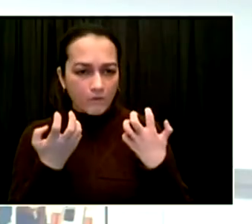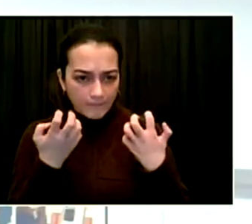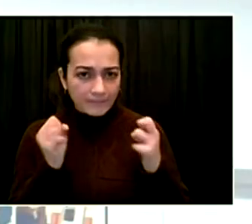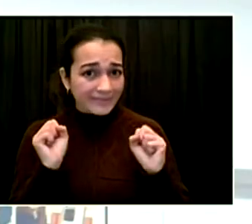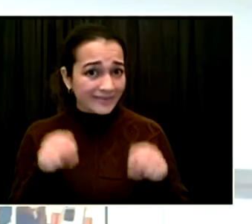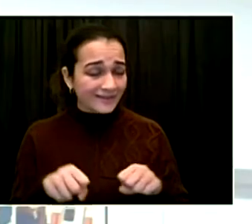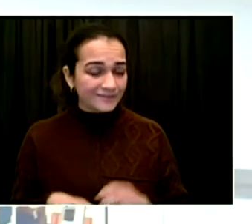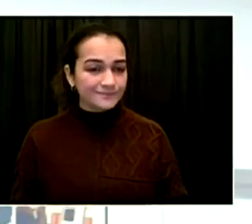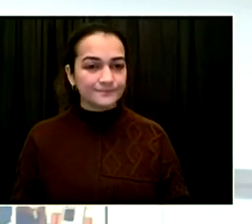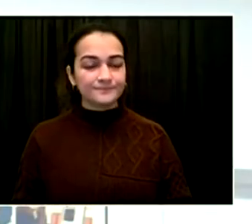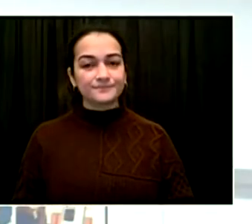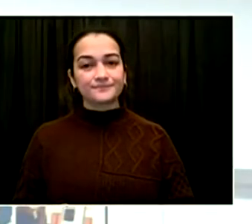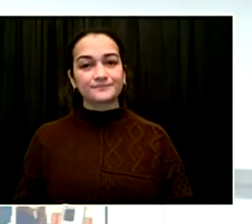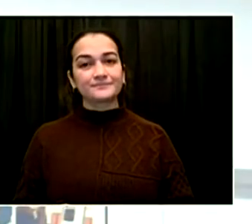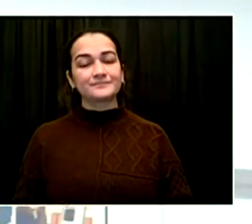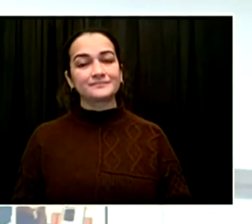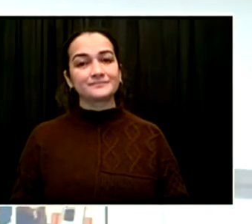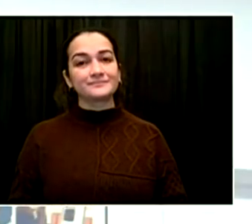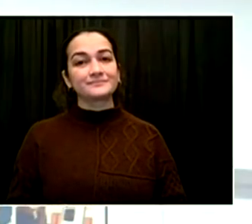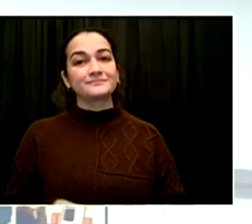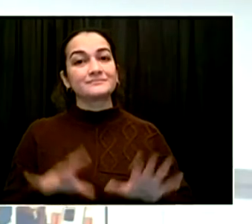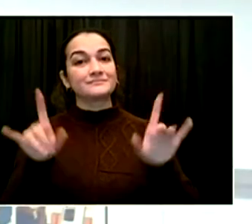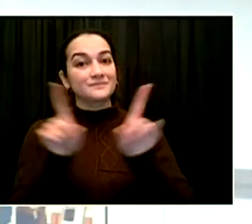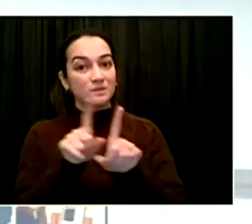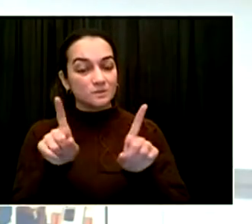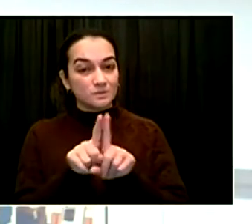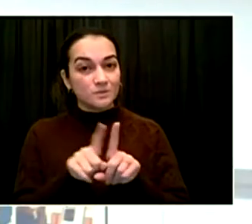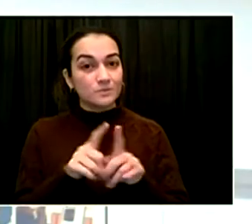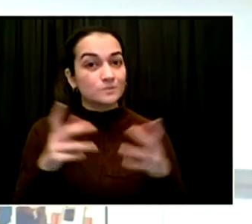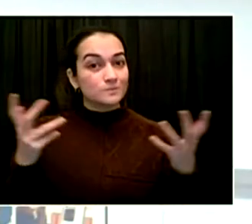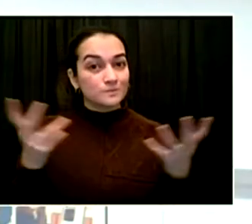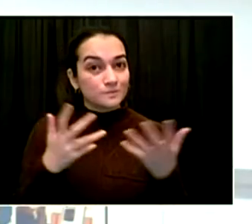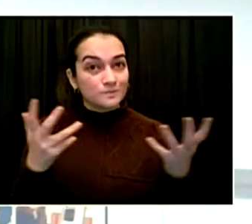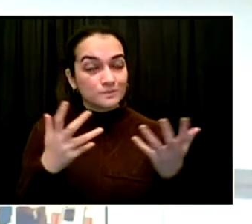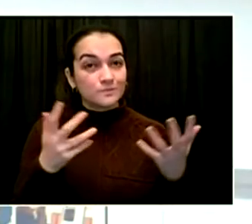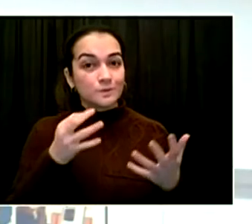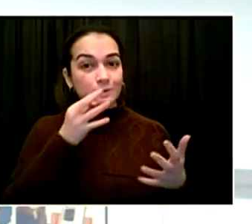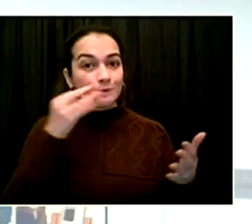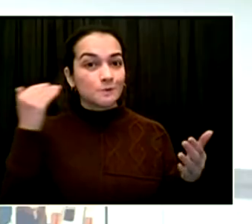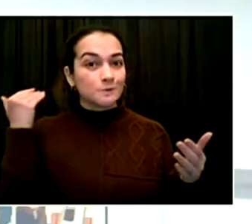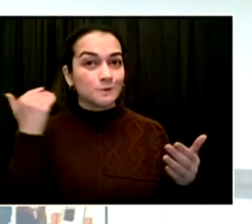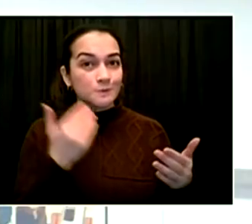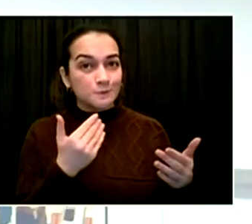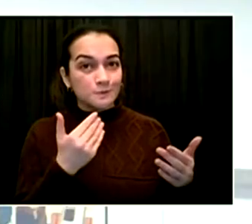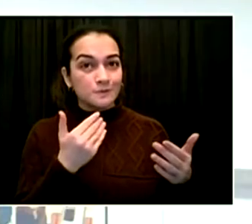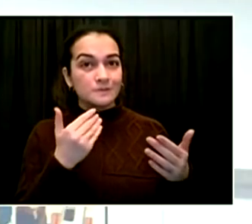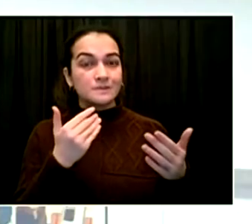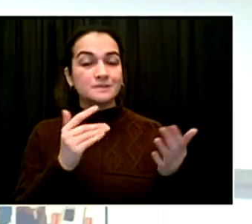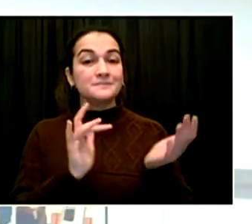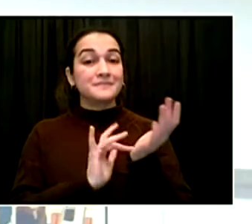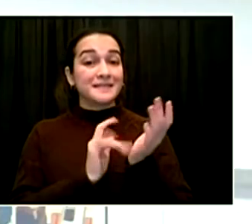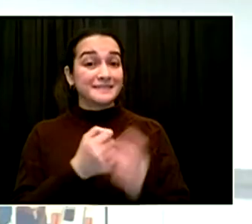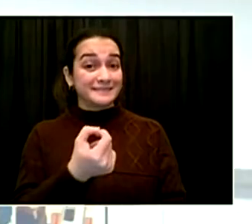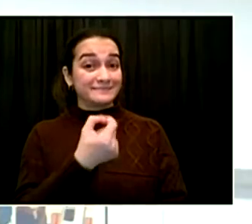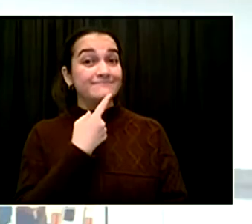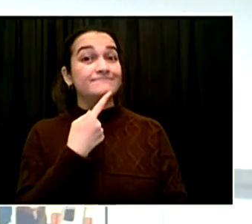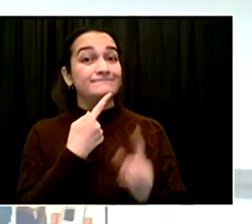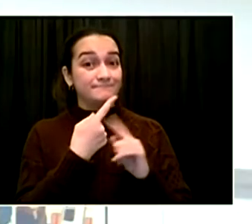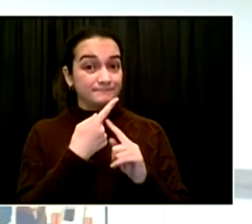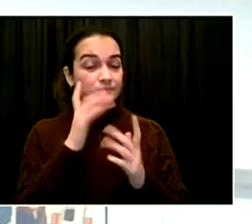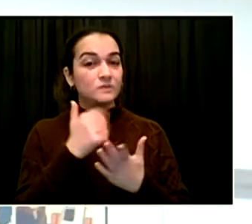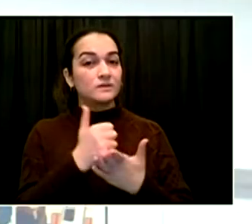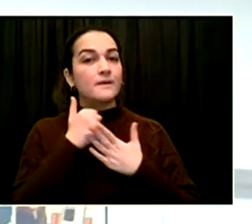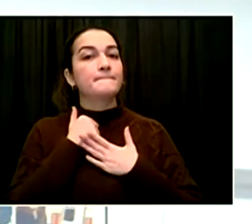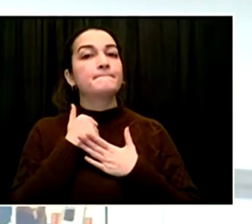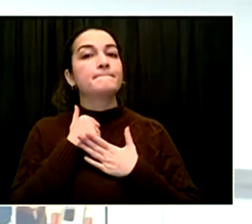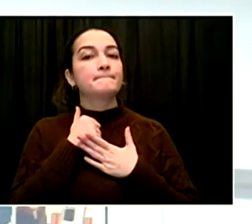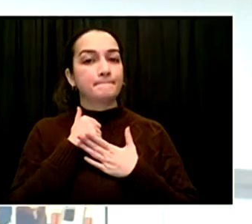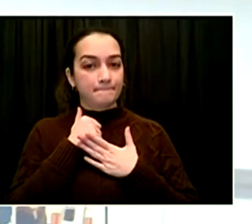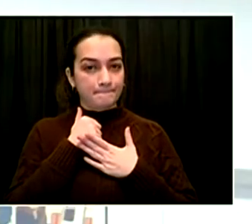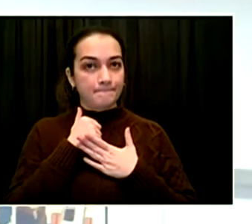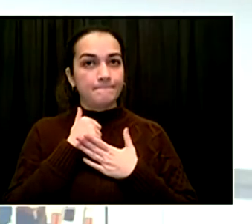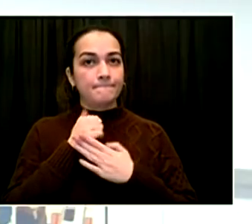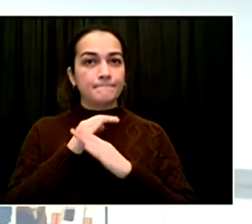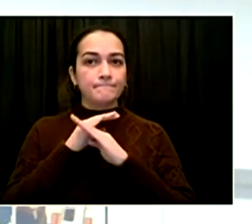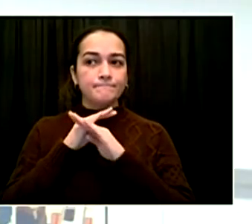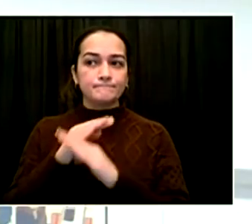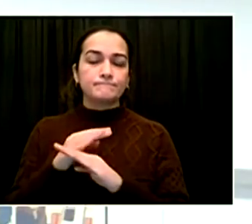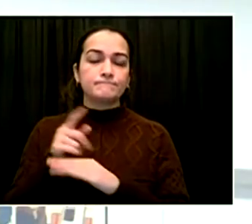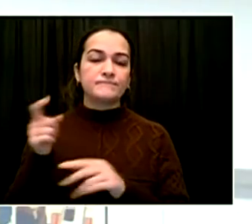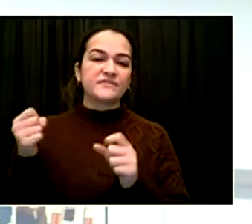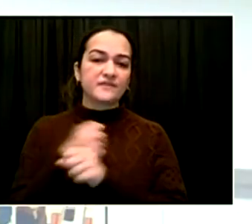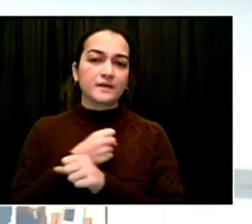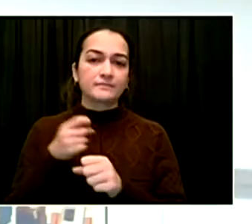THAT WE ARE ANTICIPATING AND